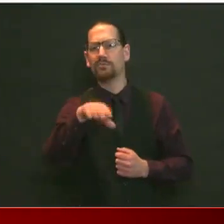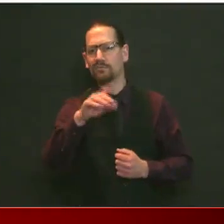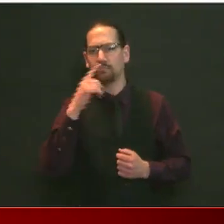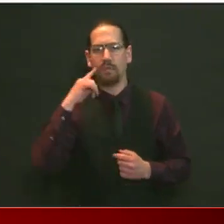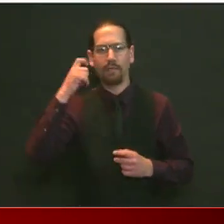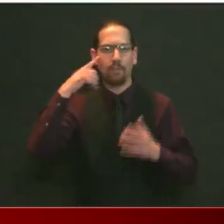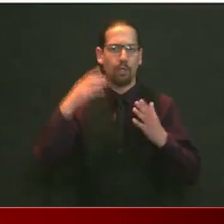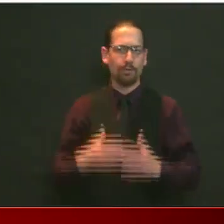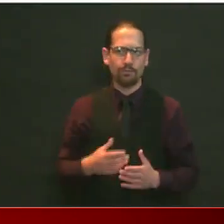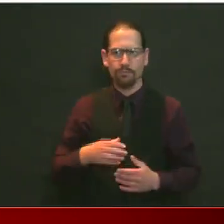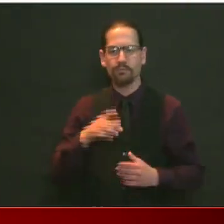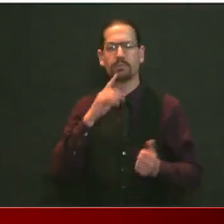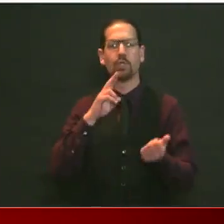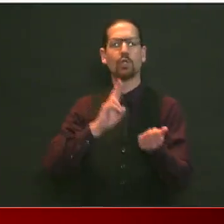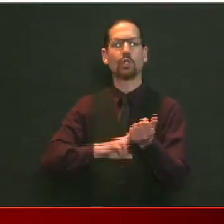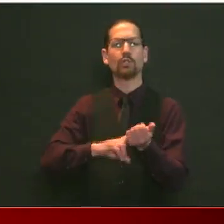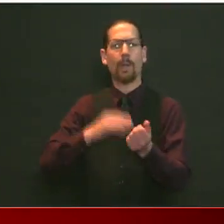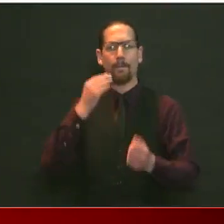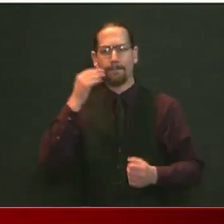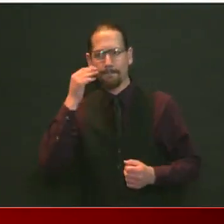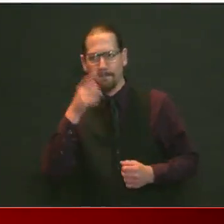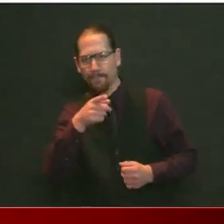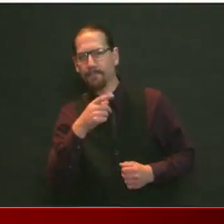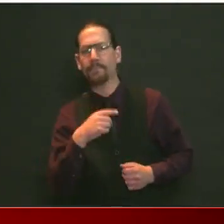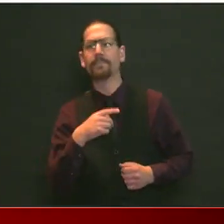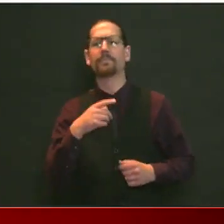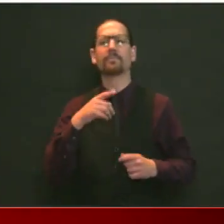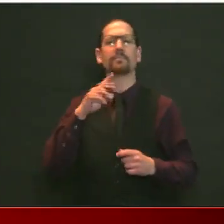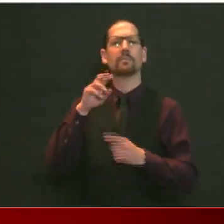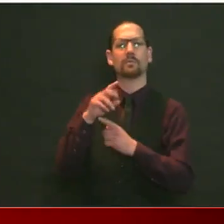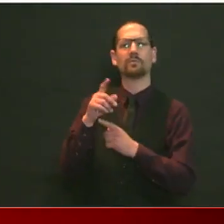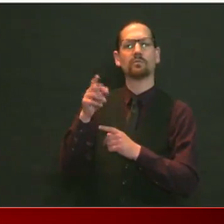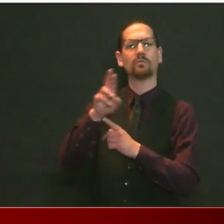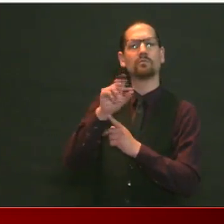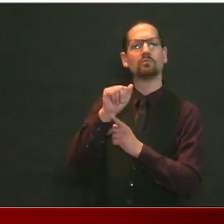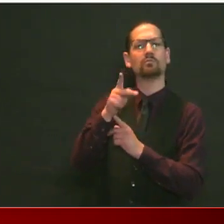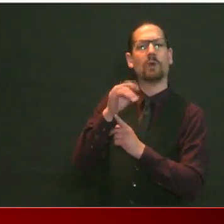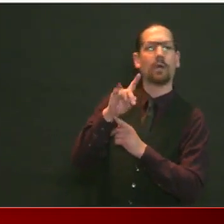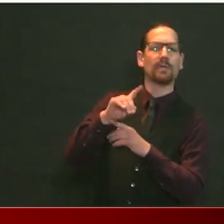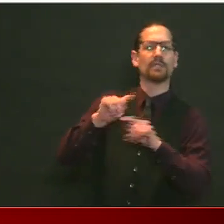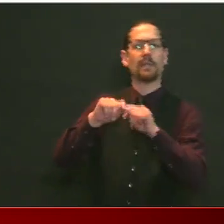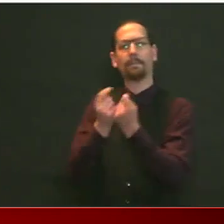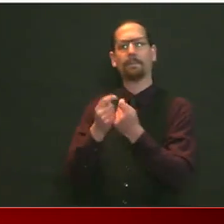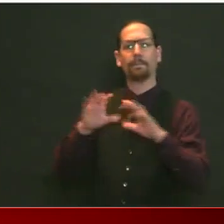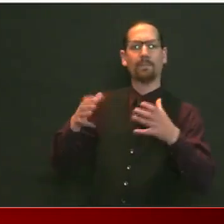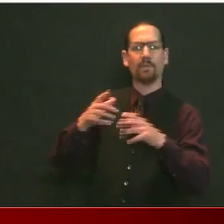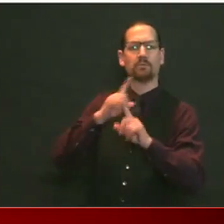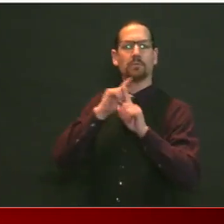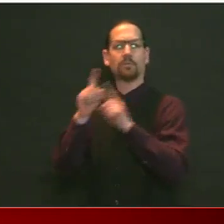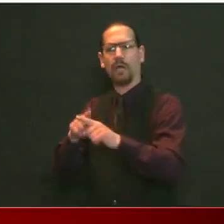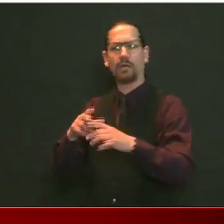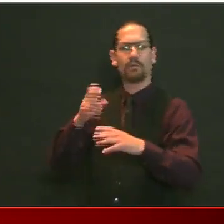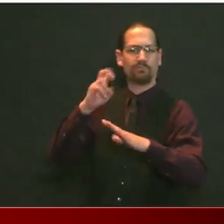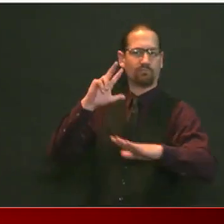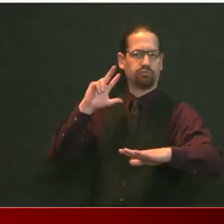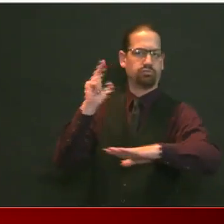WELL. BACK TO NURSING HOMES. ARE YOU SEEING ANY PROGRESS AS, YOU KNOW, THE RAPID RESPONSE TEAM GOES IN, IS IT ACTUALLY